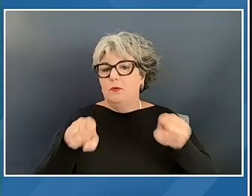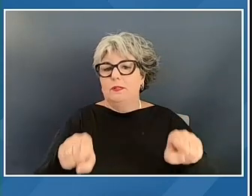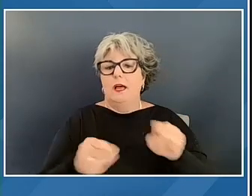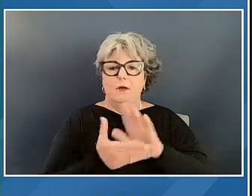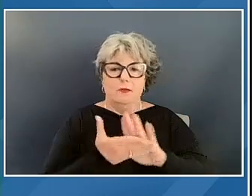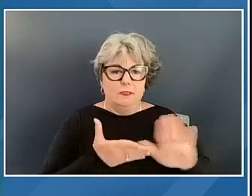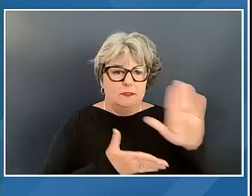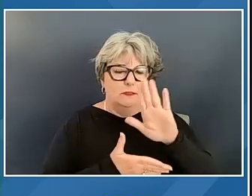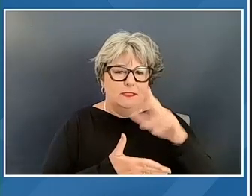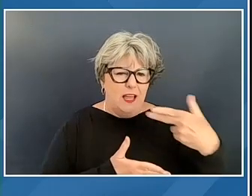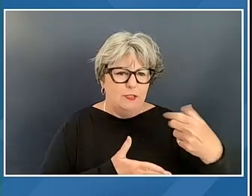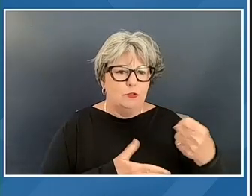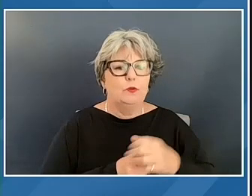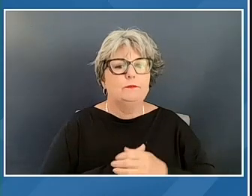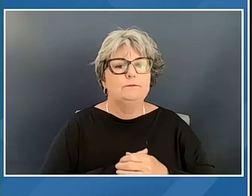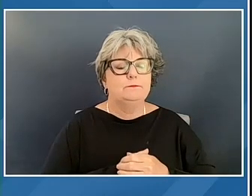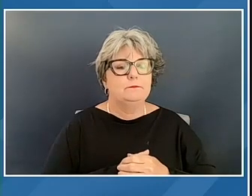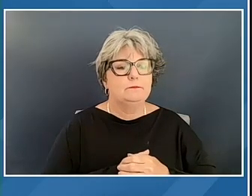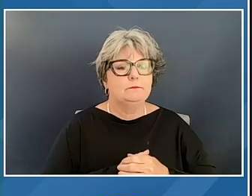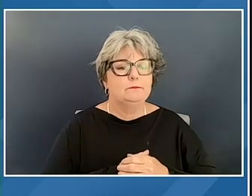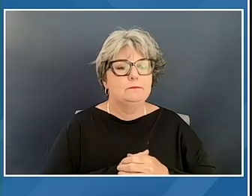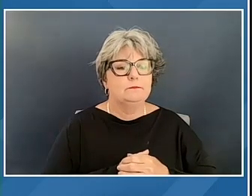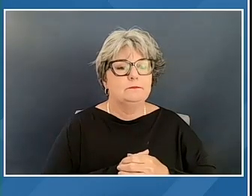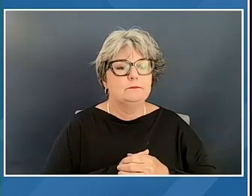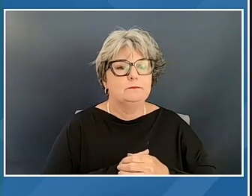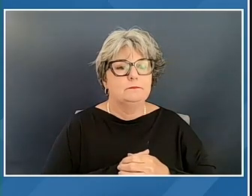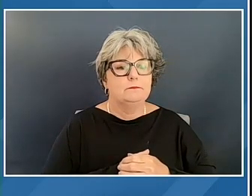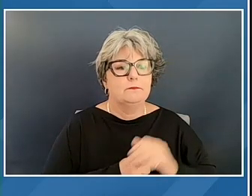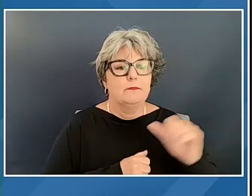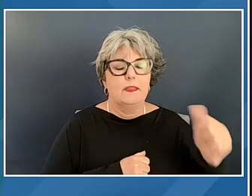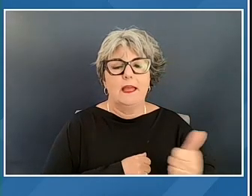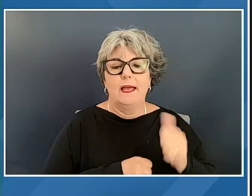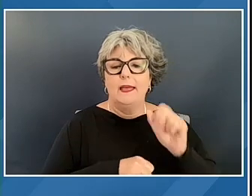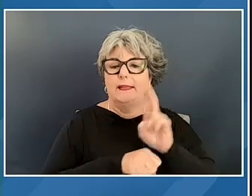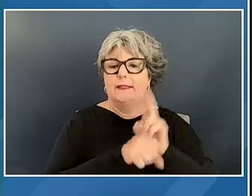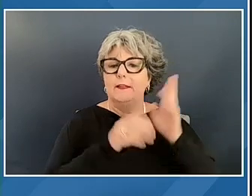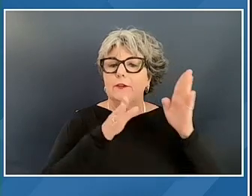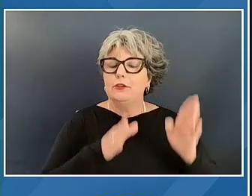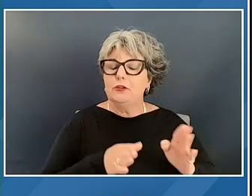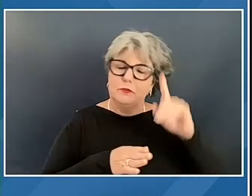Another thing that an actual- another user had made me think of was child care